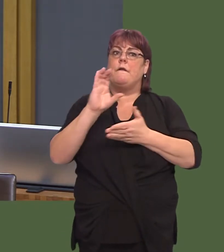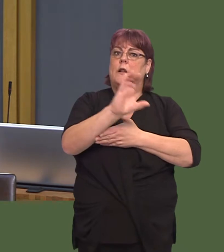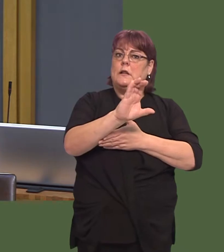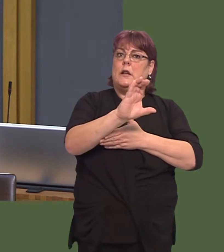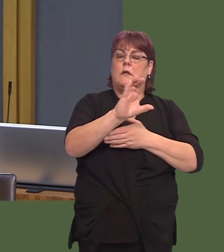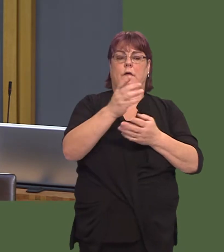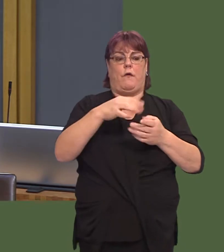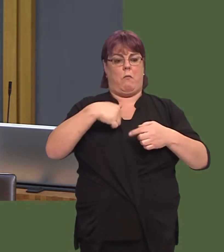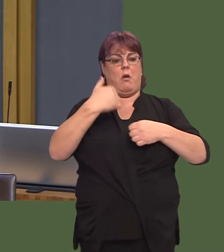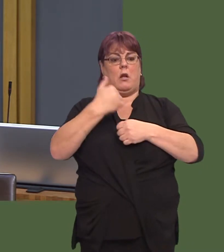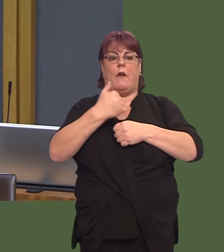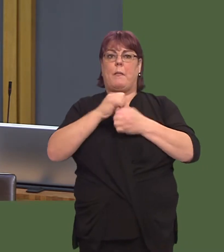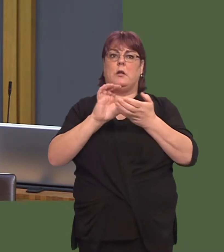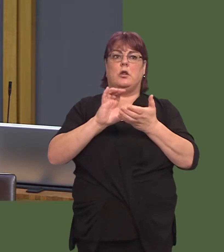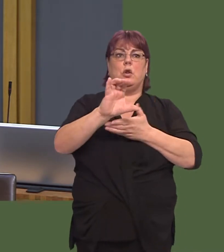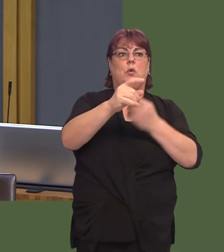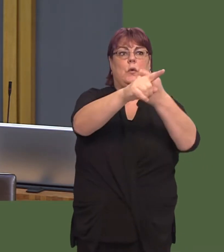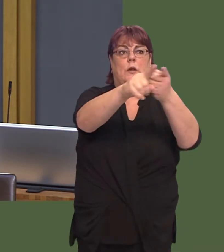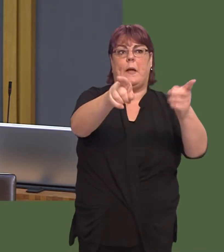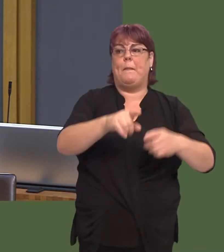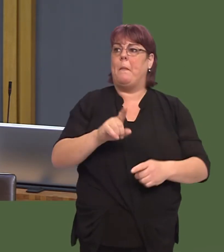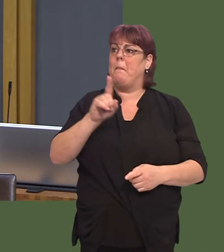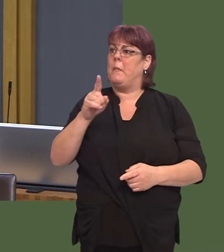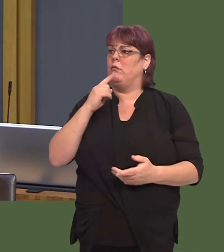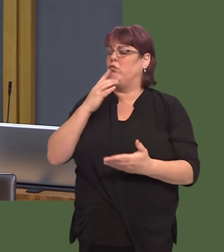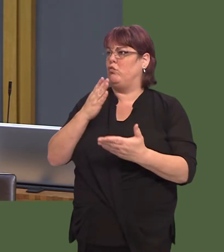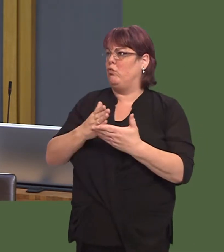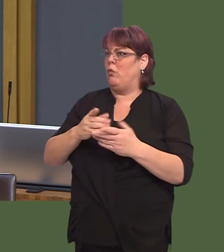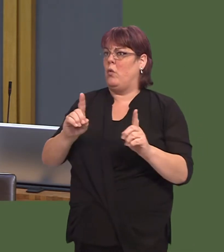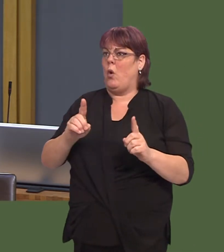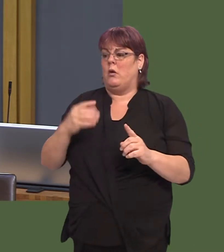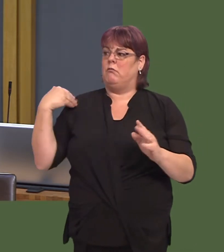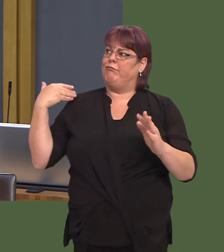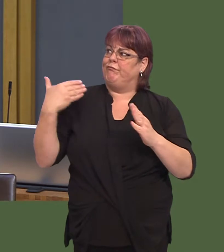But, isnít the truth of the matter that a series of Labour Governments has failed to